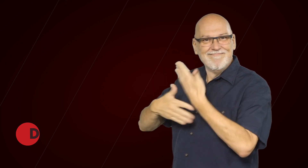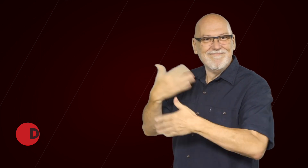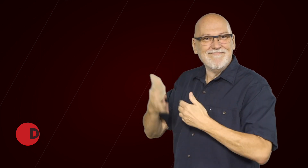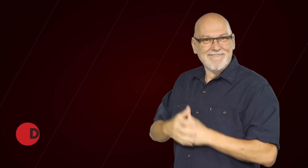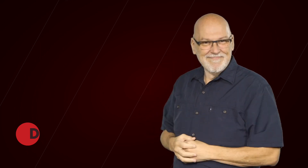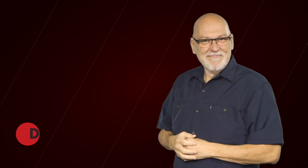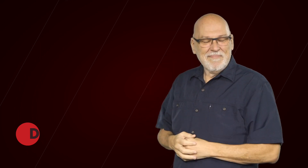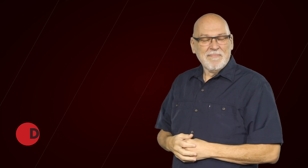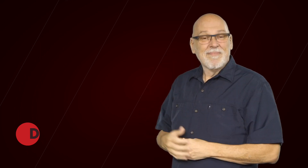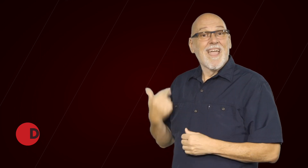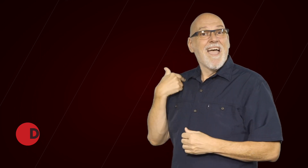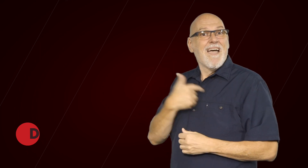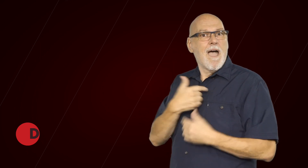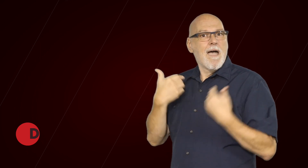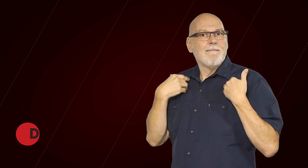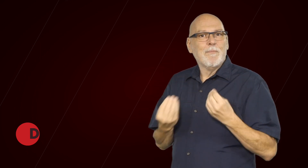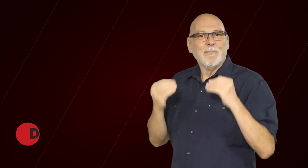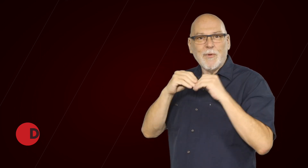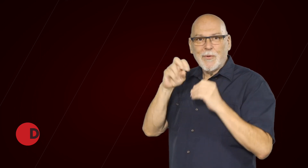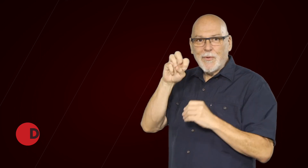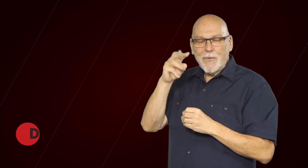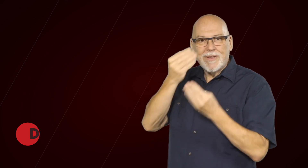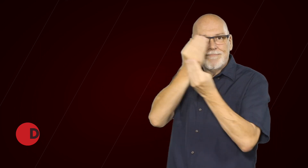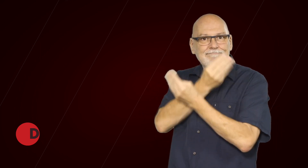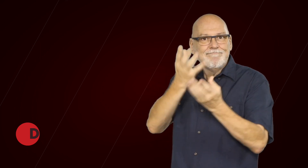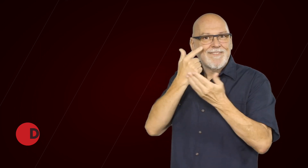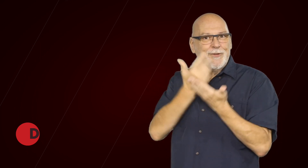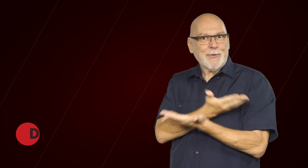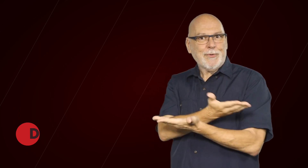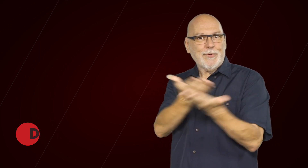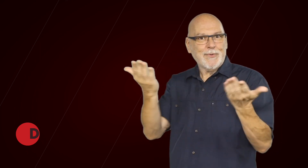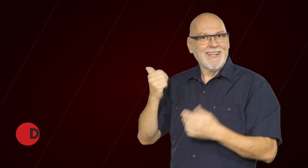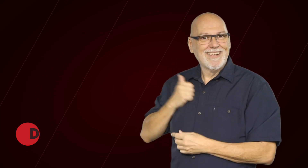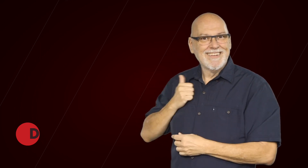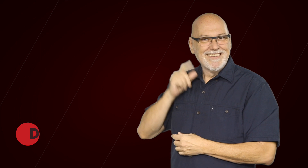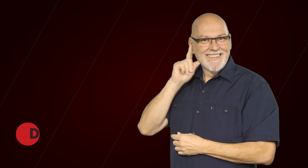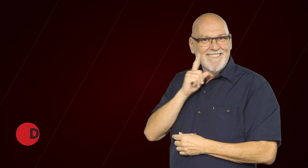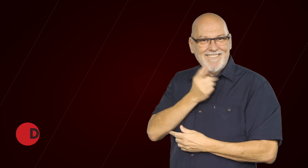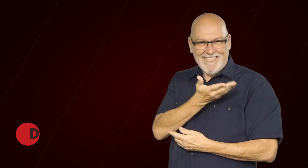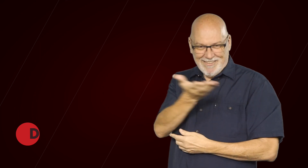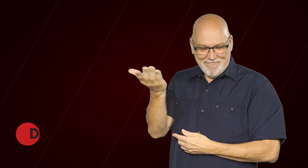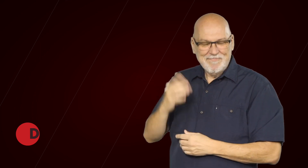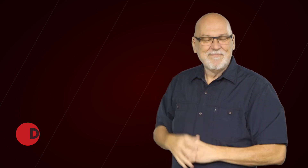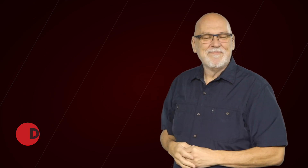Bringing alerts & news reports at intervals for all Deaf Canadians.